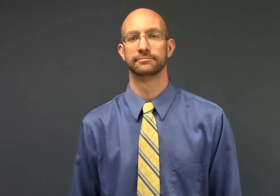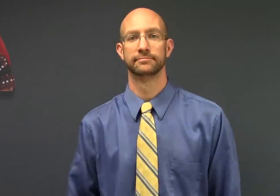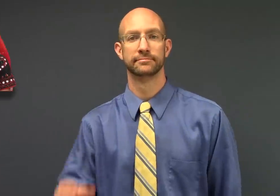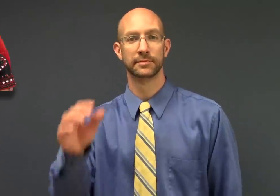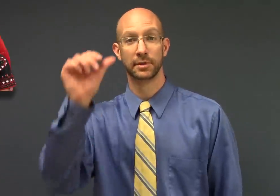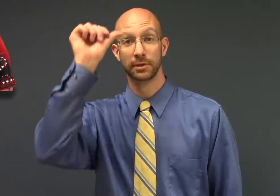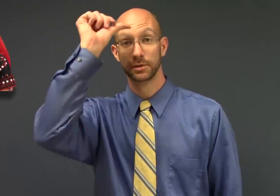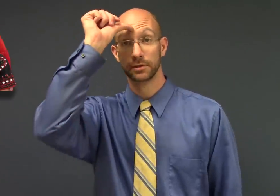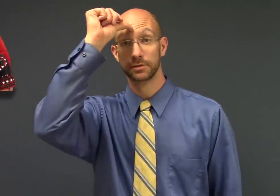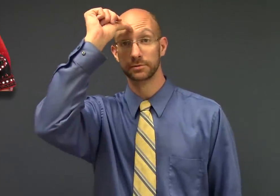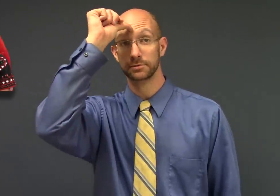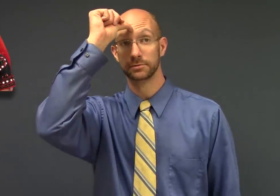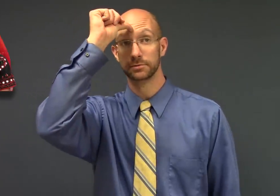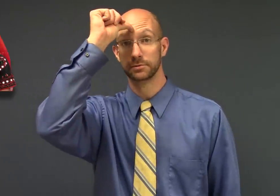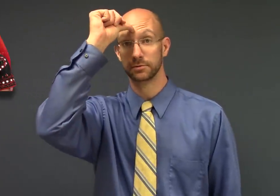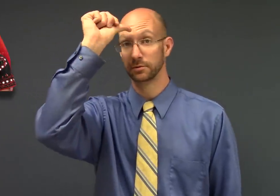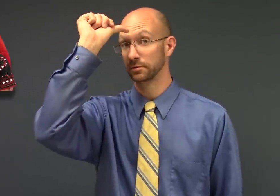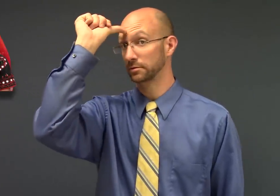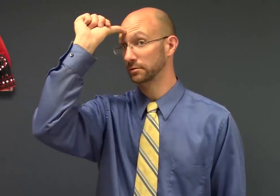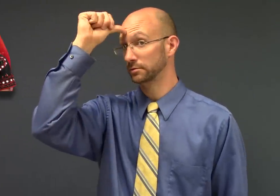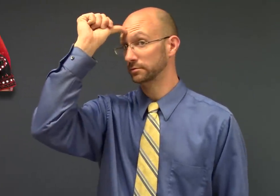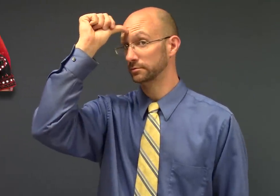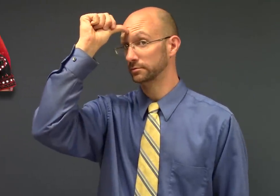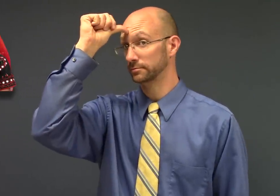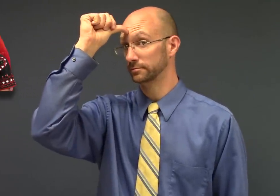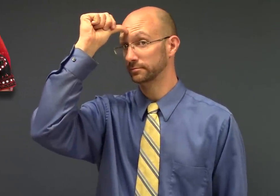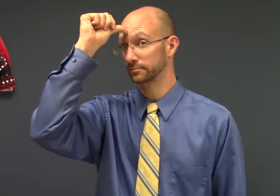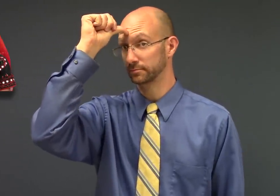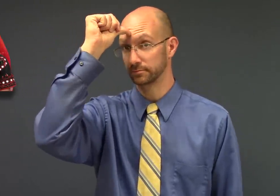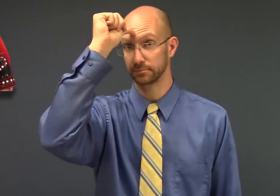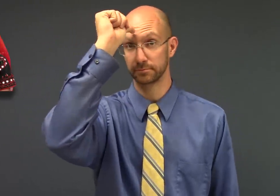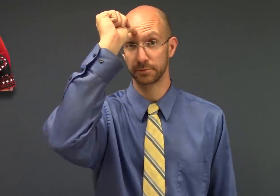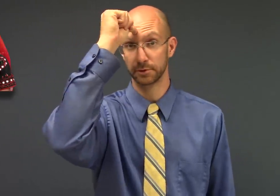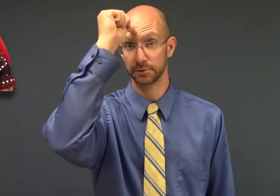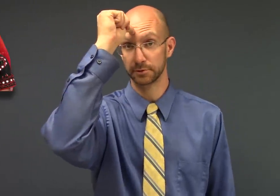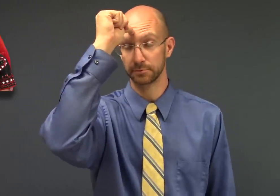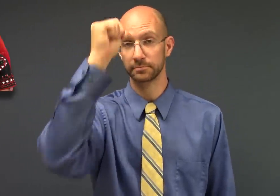INDIAN (Eastern)